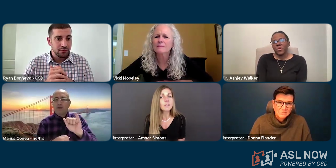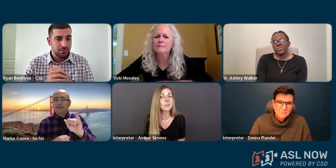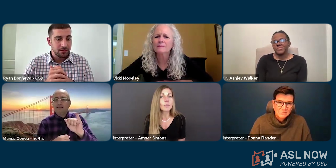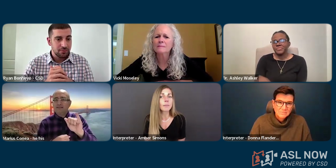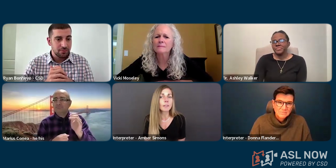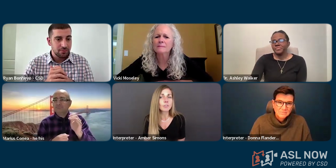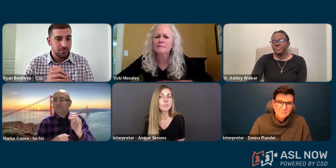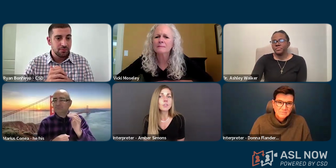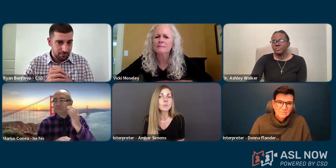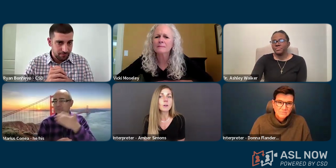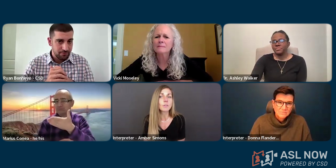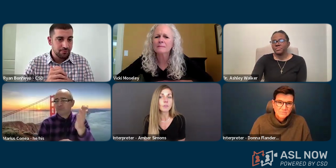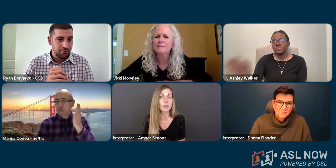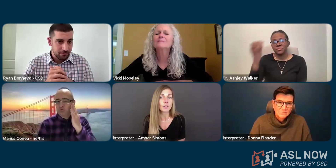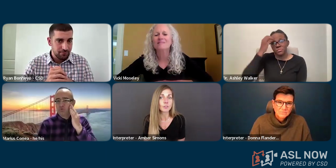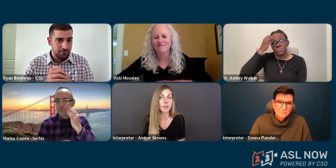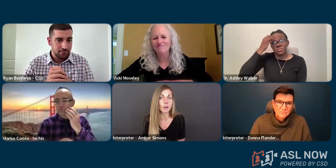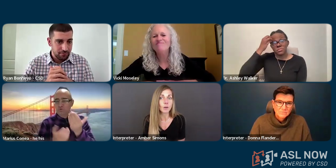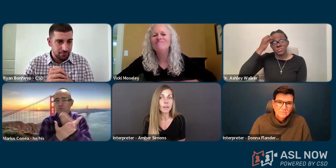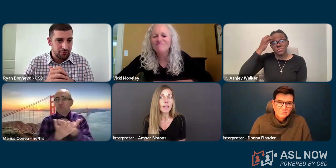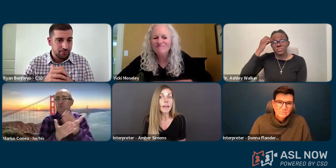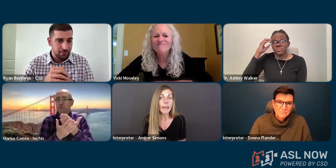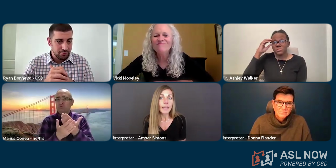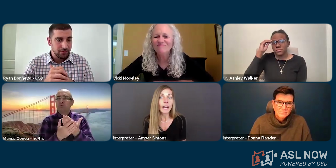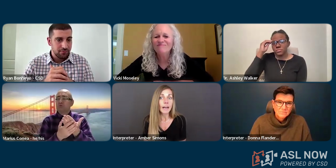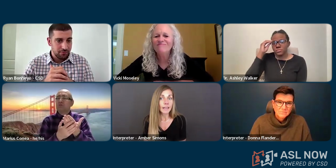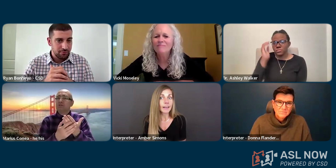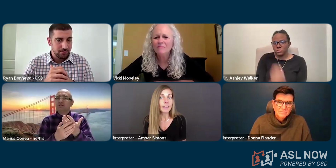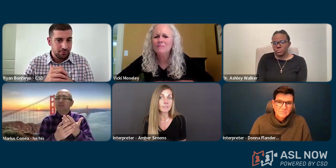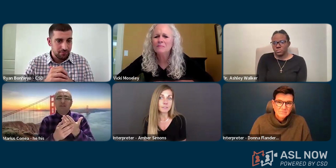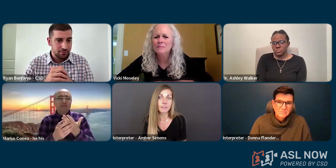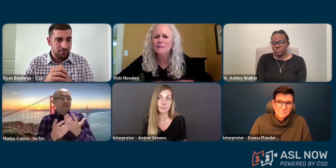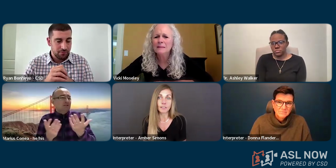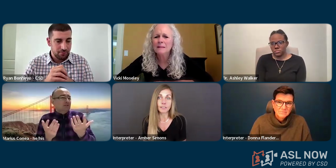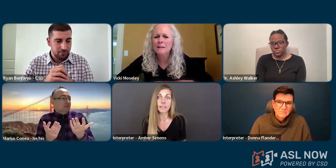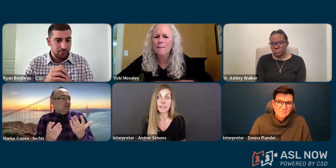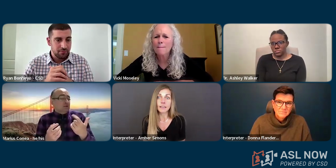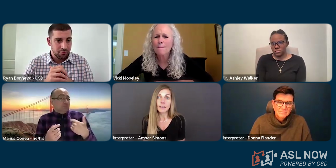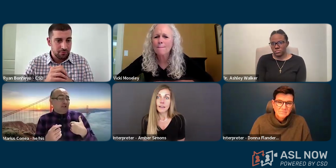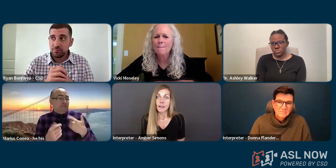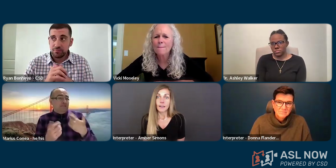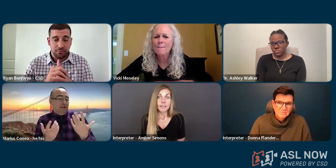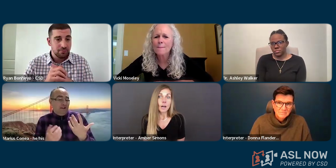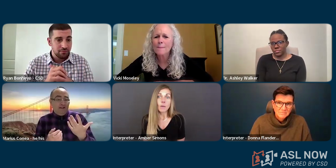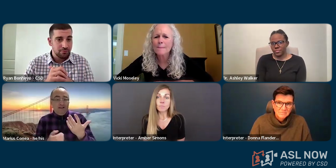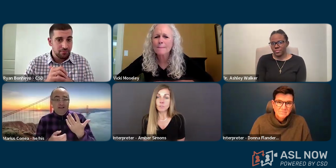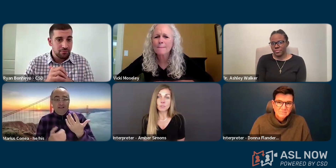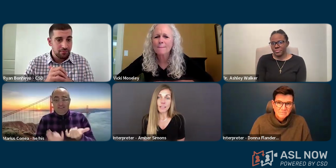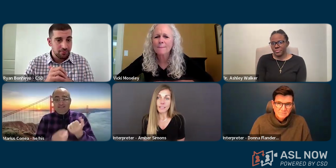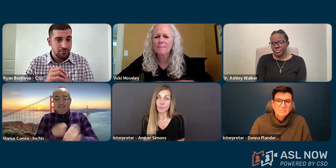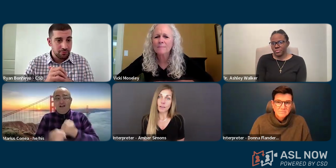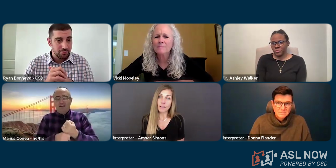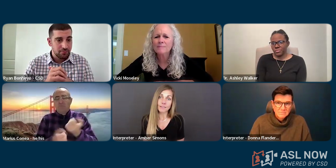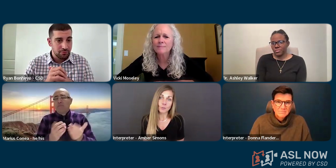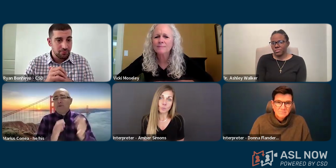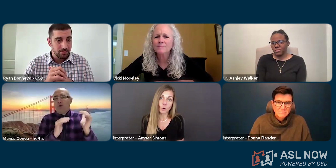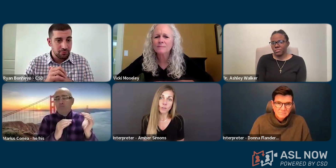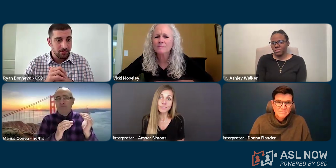you know, compared to a few years ago, A.I. has definitely come to take its place in this world.